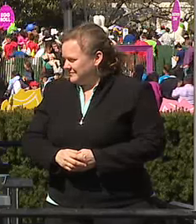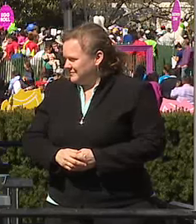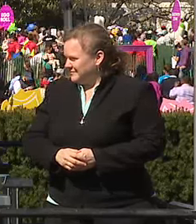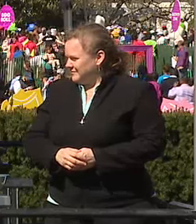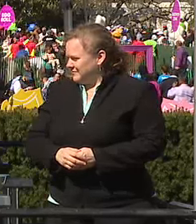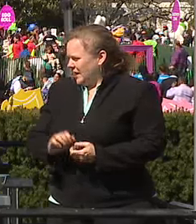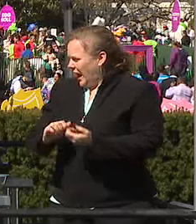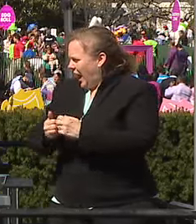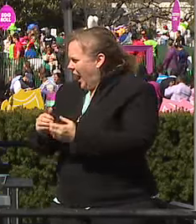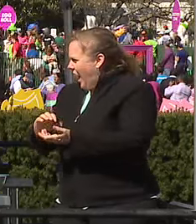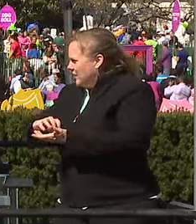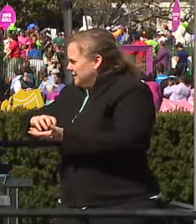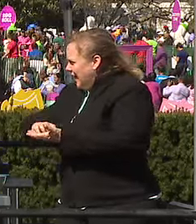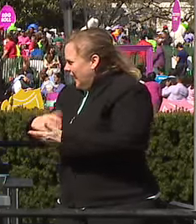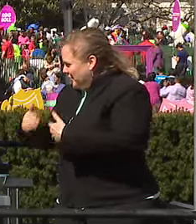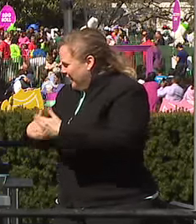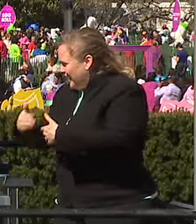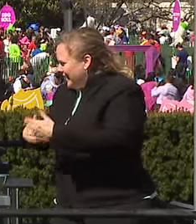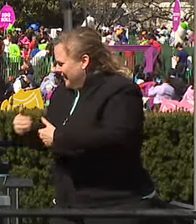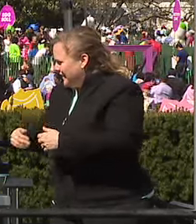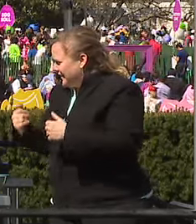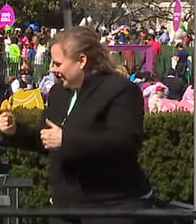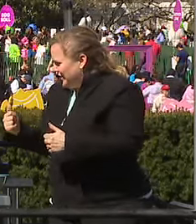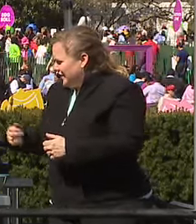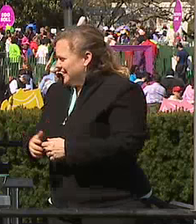How's this cake coming along? It's good? Female Speaker: So far, so good. Kwame Onwuachi: Yeah?